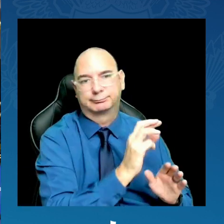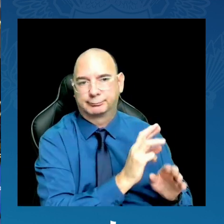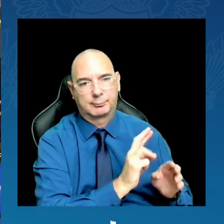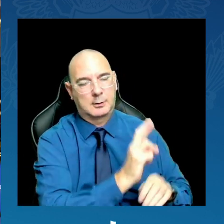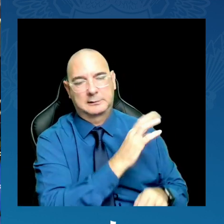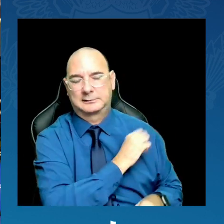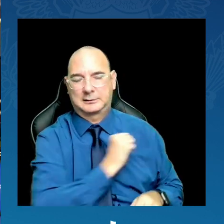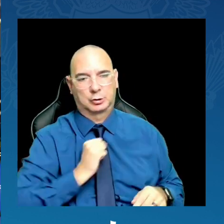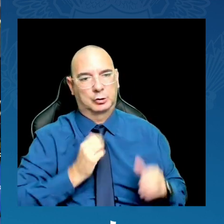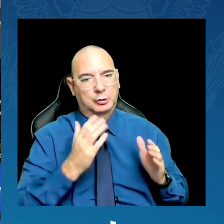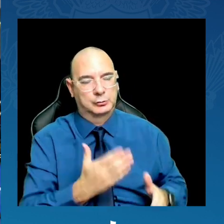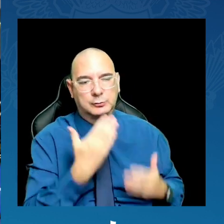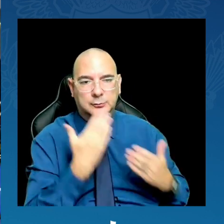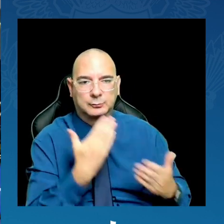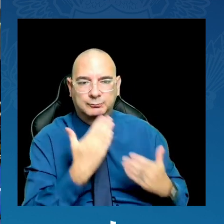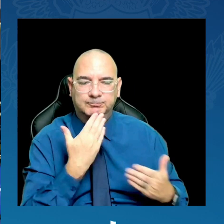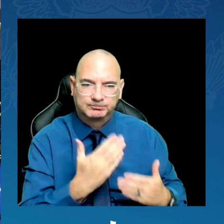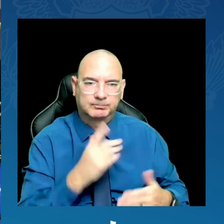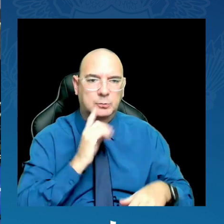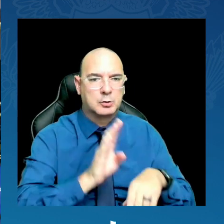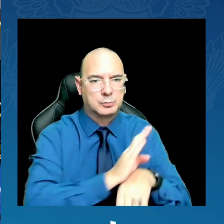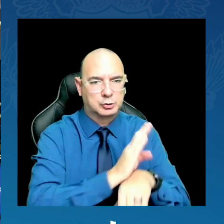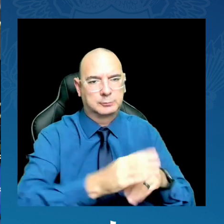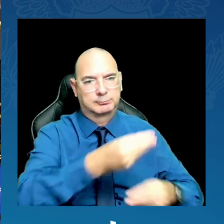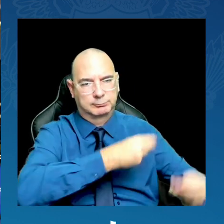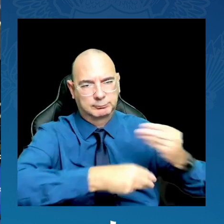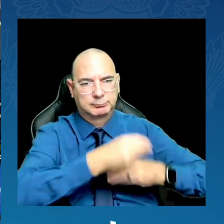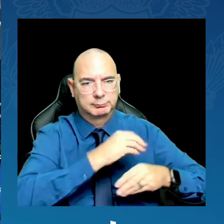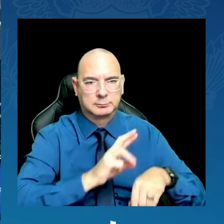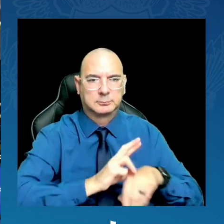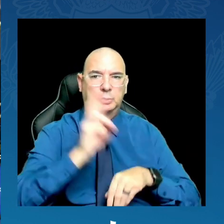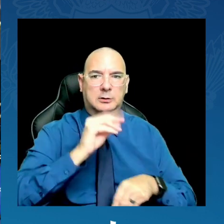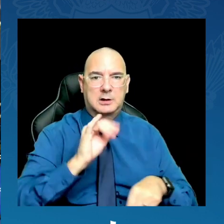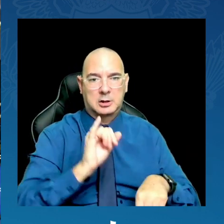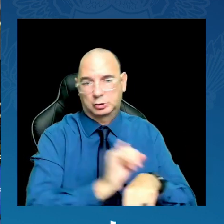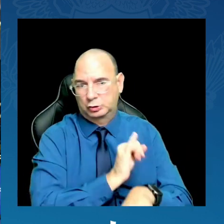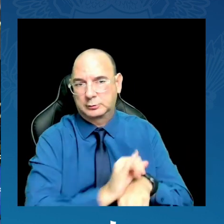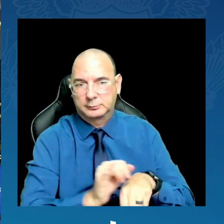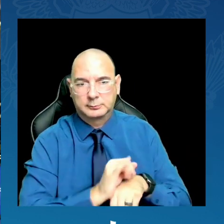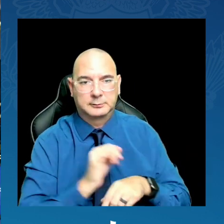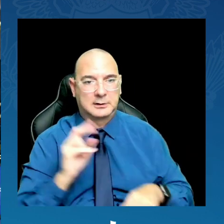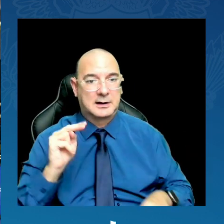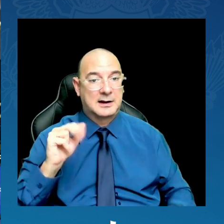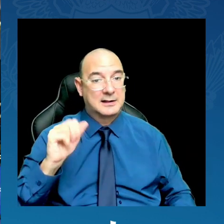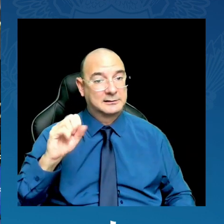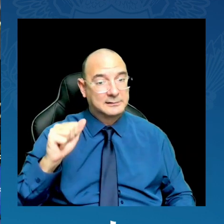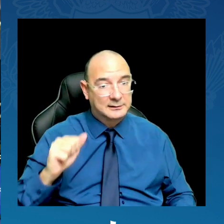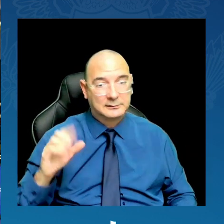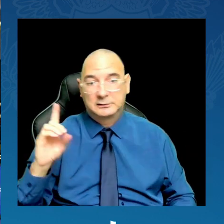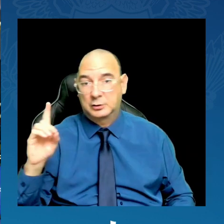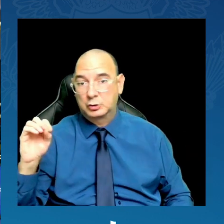in close partnership with NASA and the Department of Defense is helping to usher in a new era of exploration,